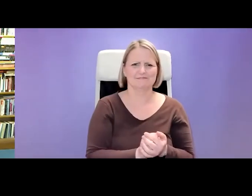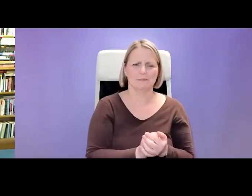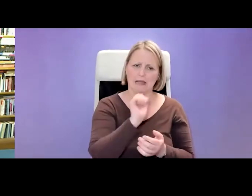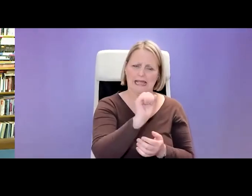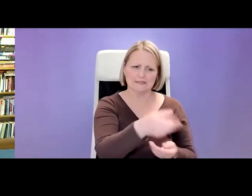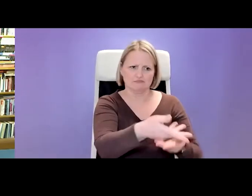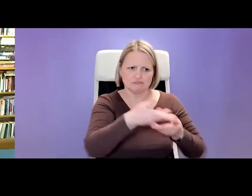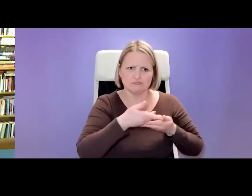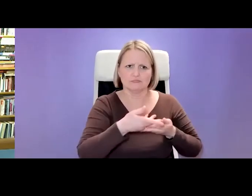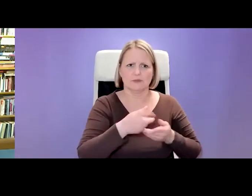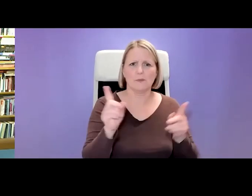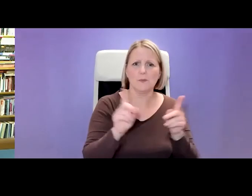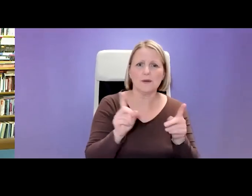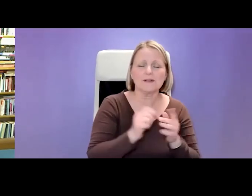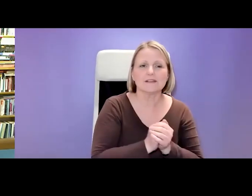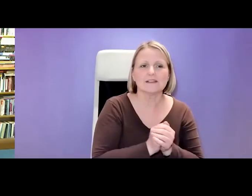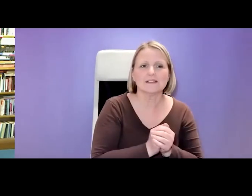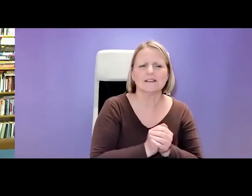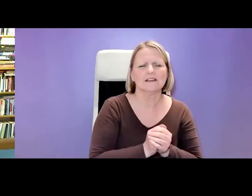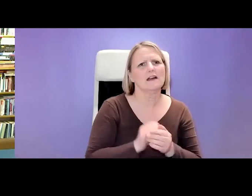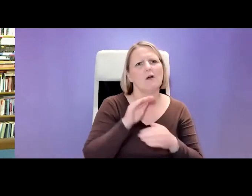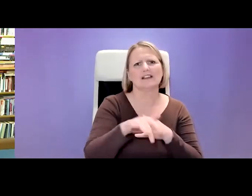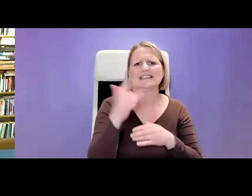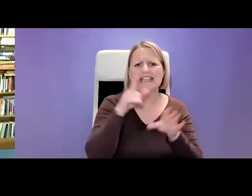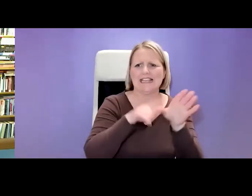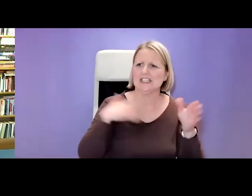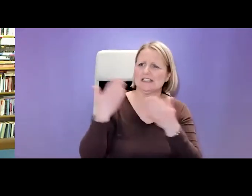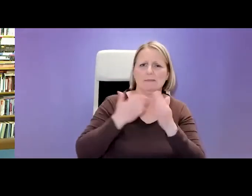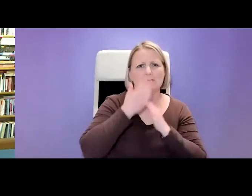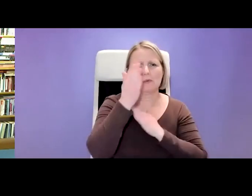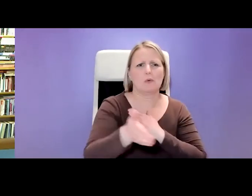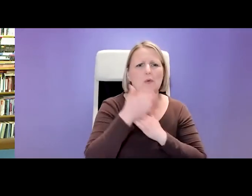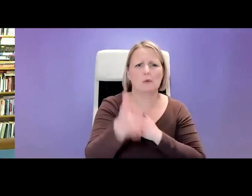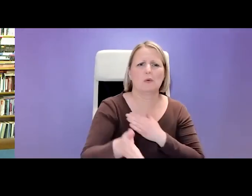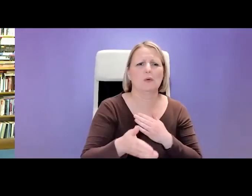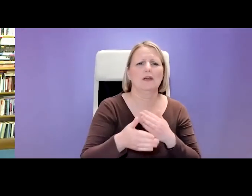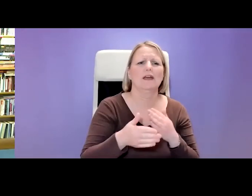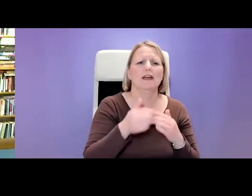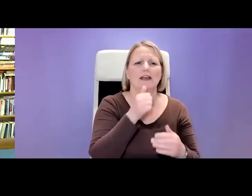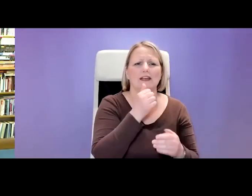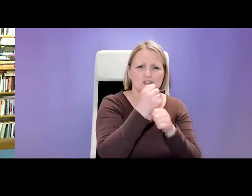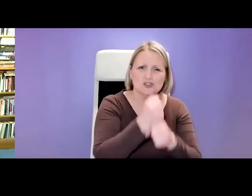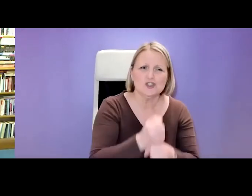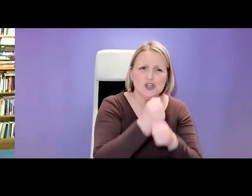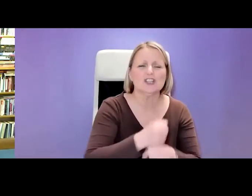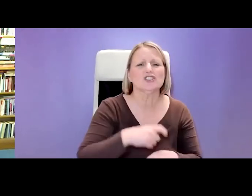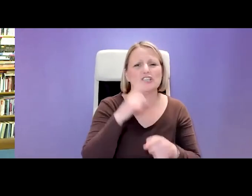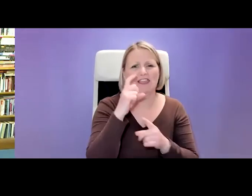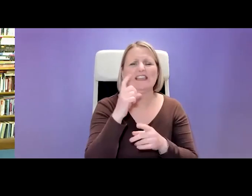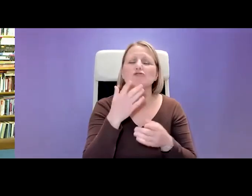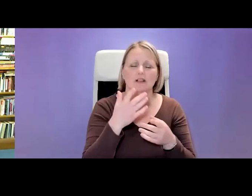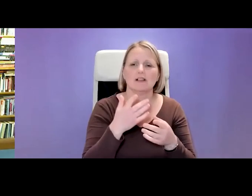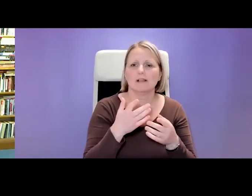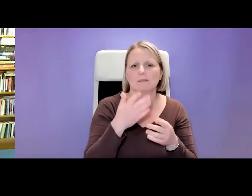For over a decade we attended a large Cathedral Church here in Aberdeen laid out in the traditional Western pattern